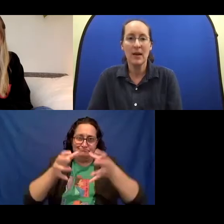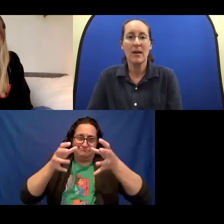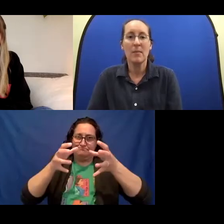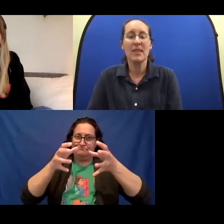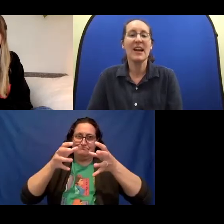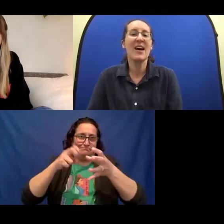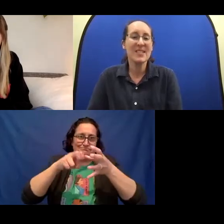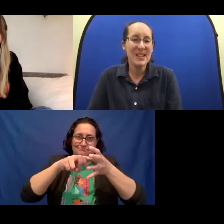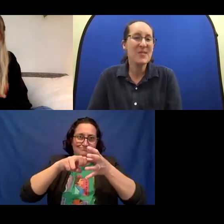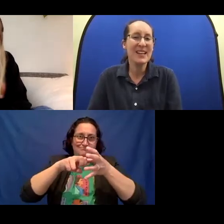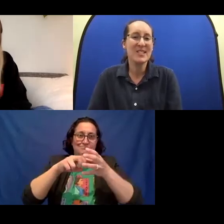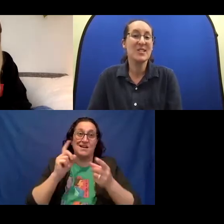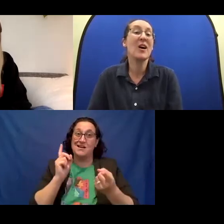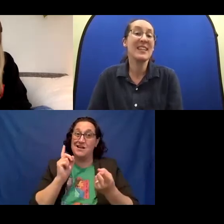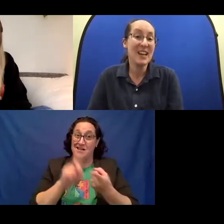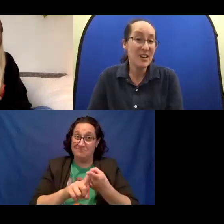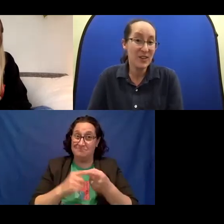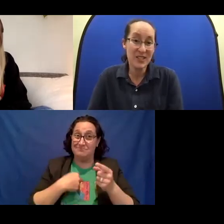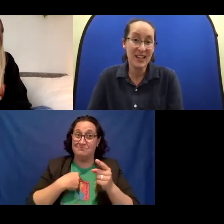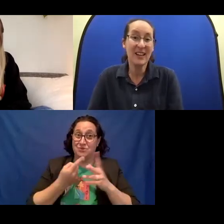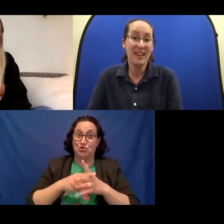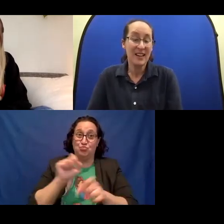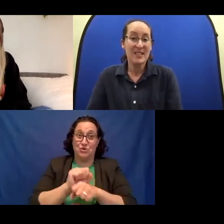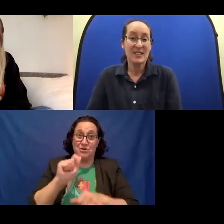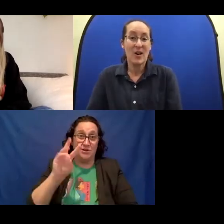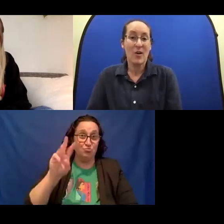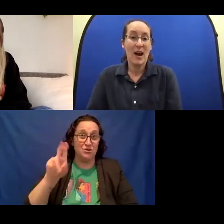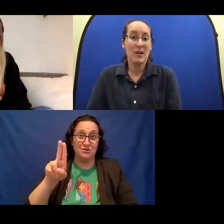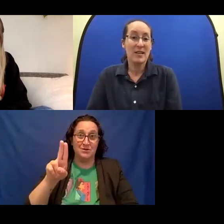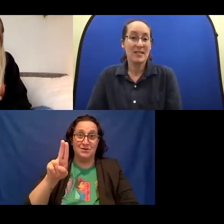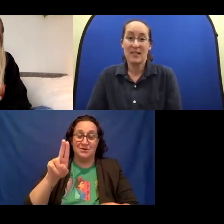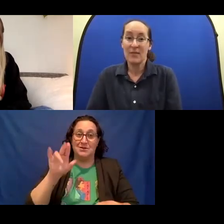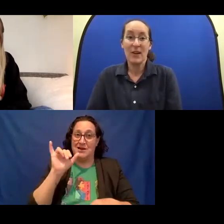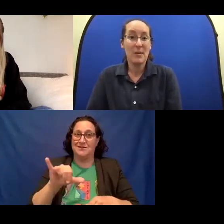But then I also went to Gallaudet University, so I was very much